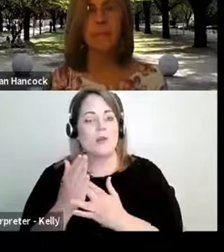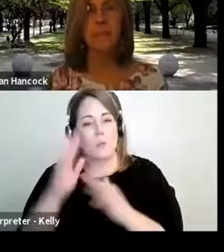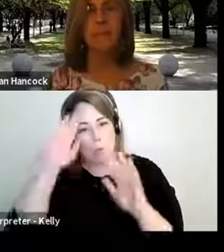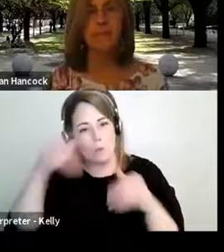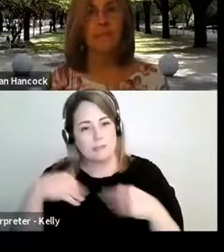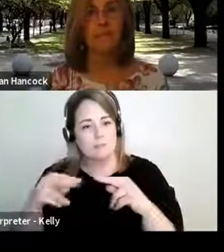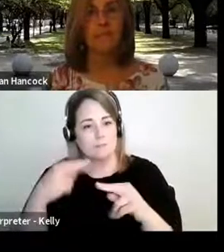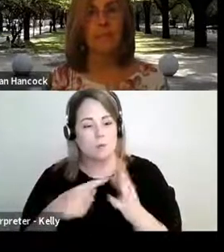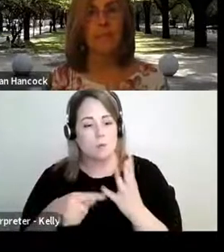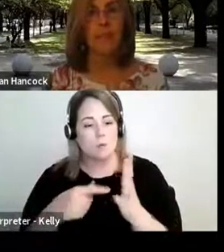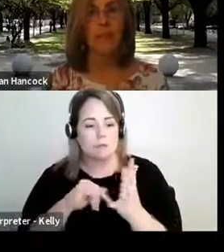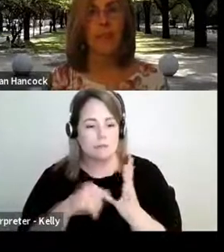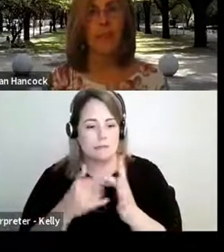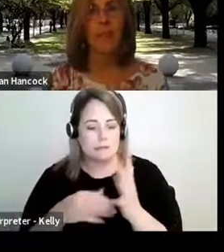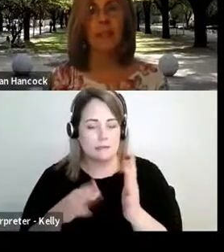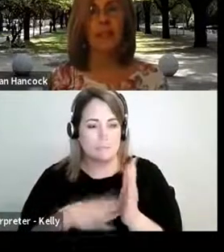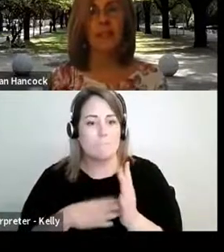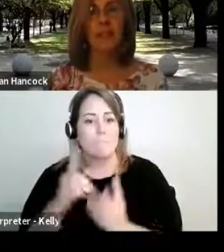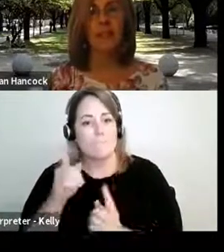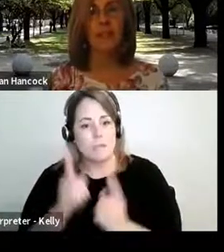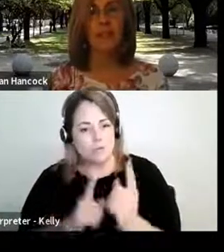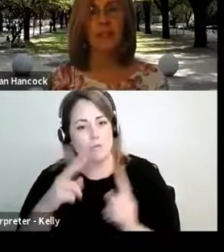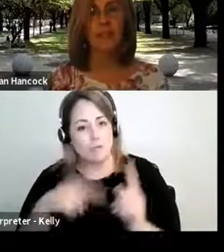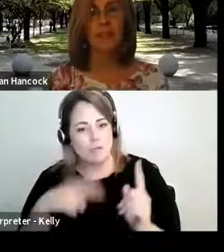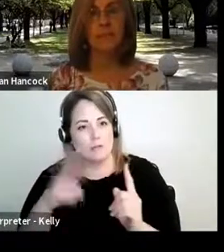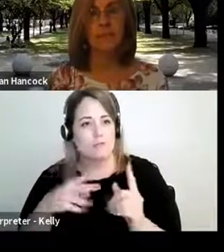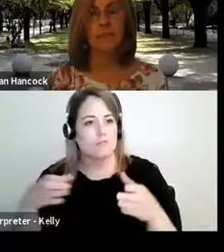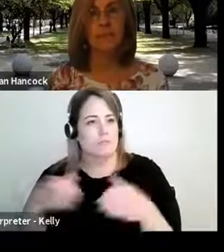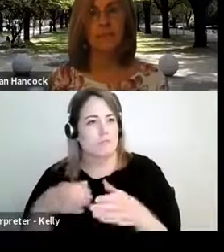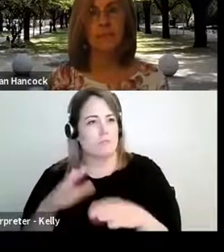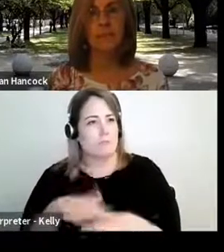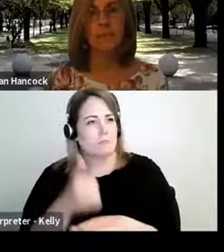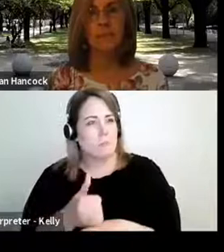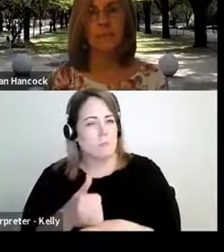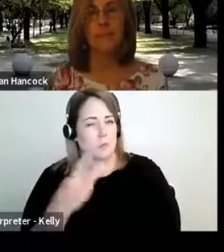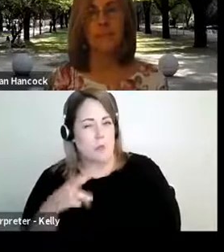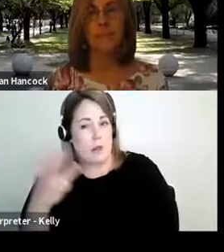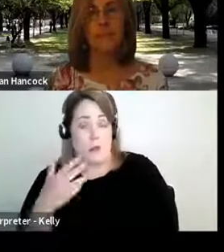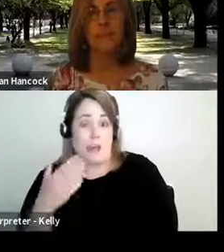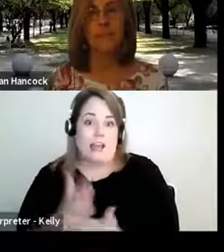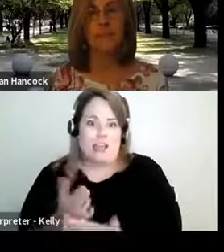A group that started in 2019. We were in a bit of a debate just a few minutes ago about did it start